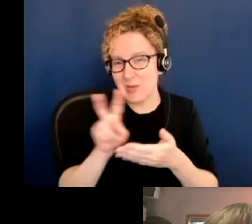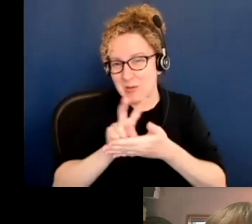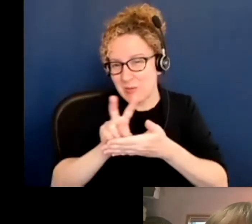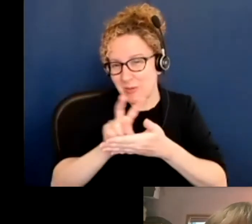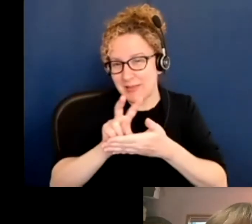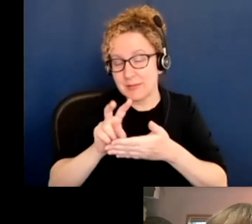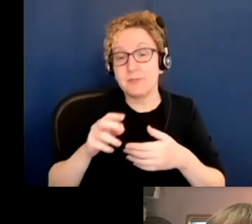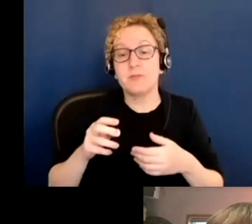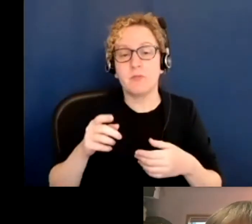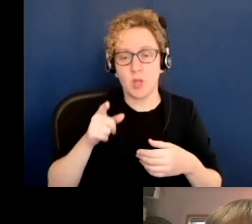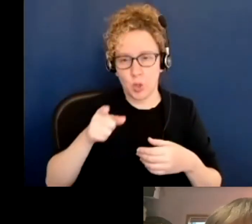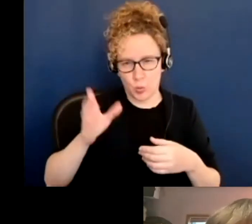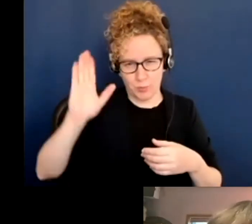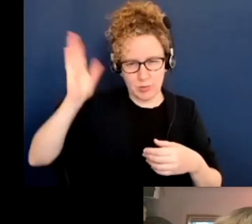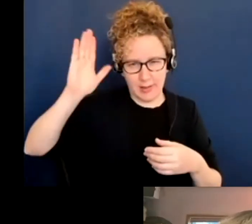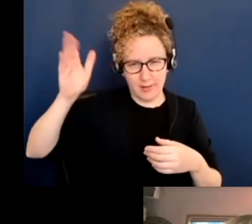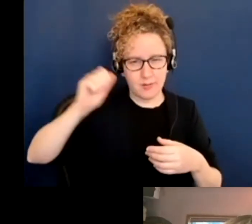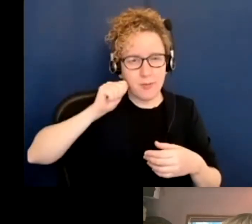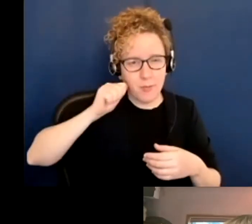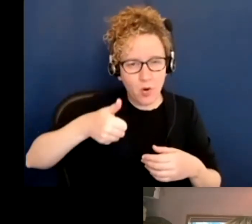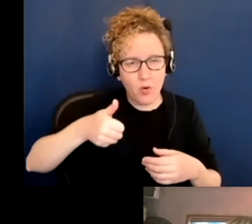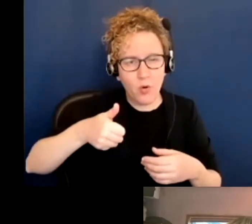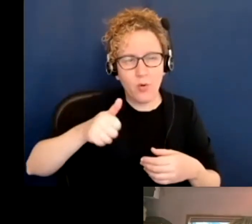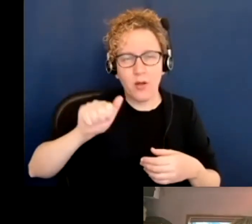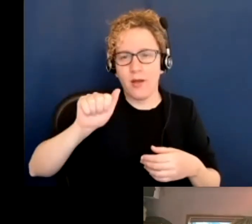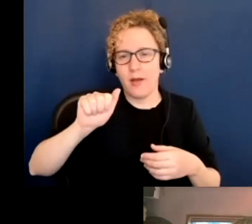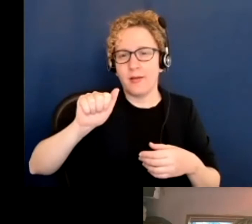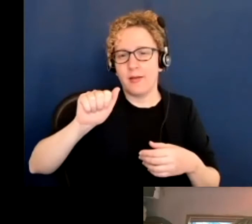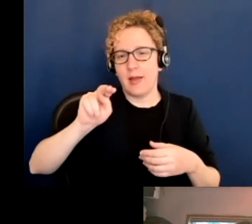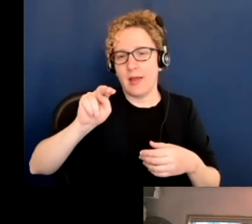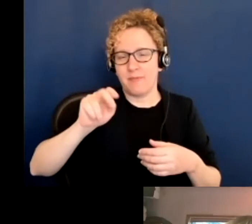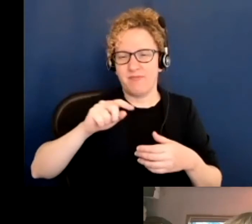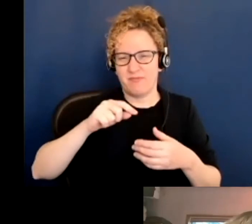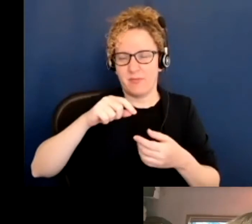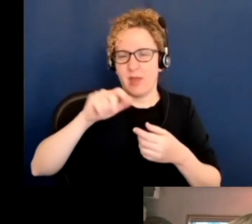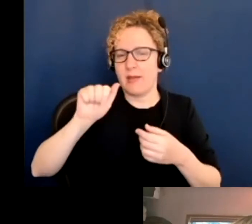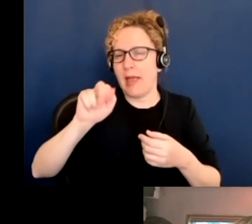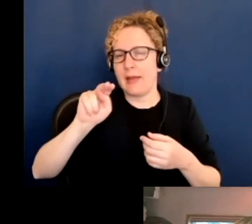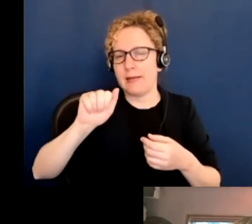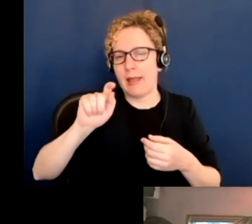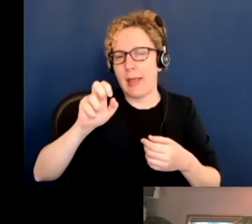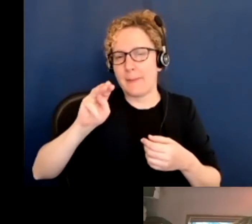We have you presenting on the “anatomy” of MIUSA exchange programs, facilitating the